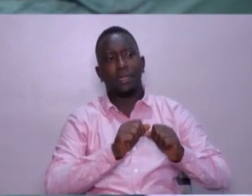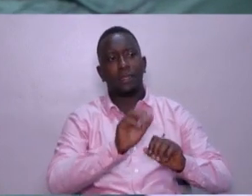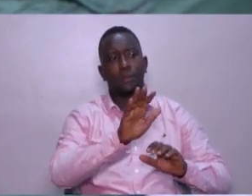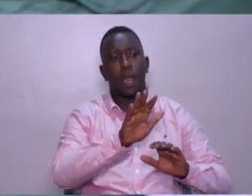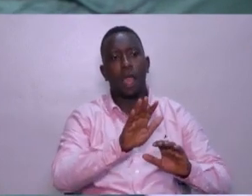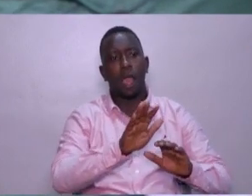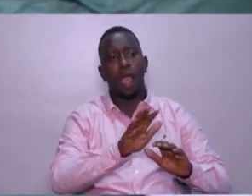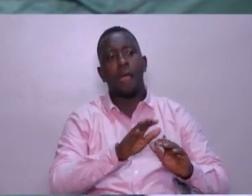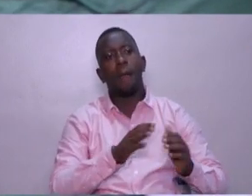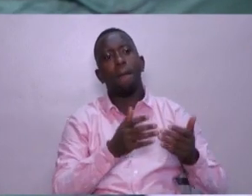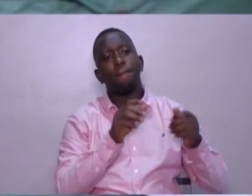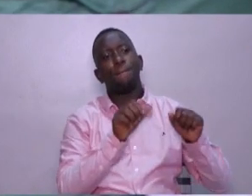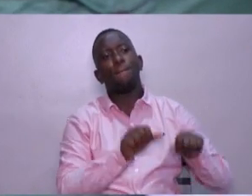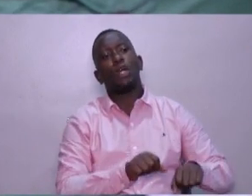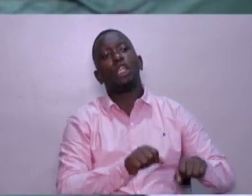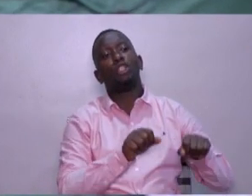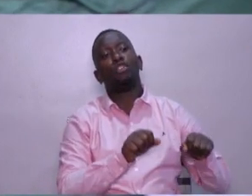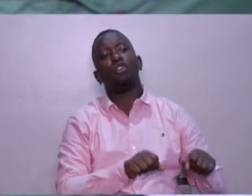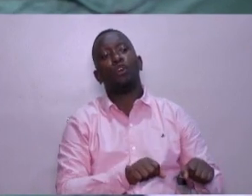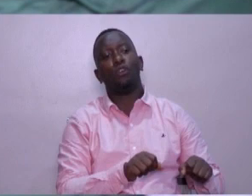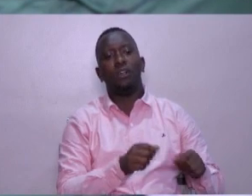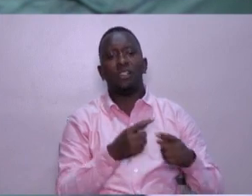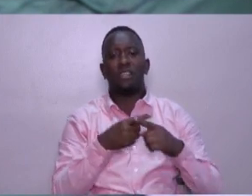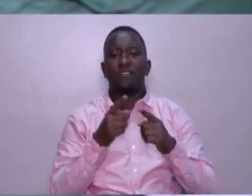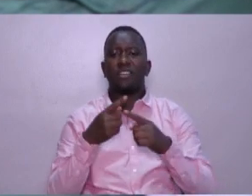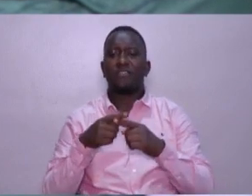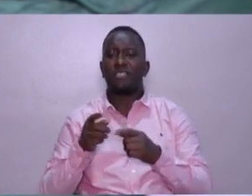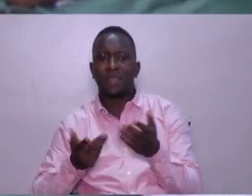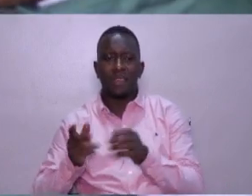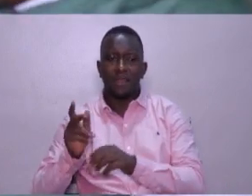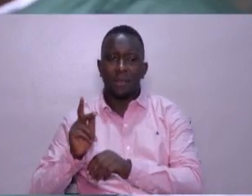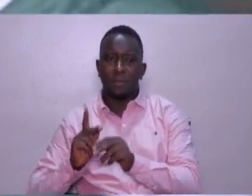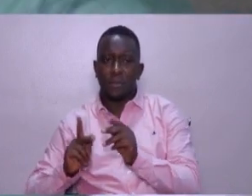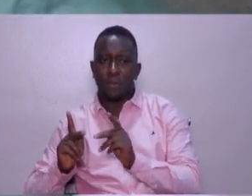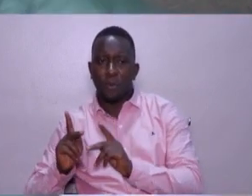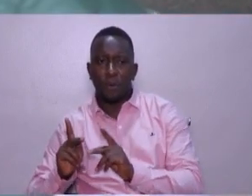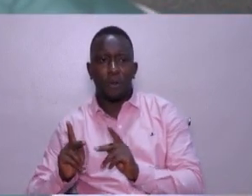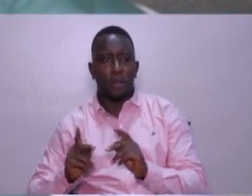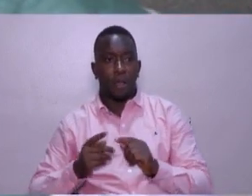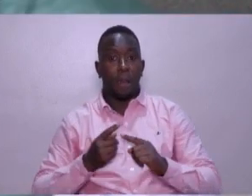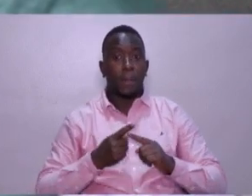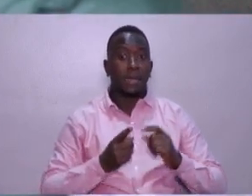stereotype and become more competent and confident